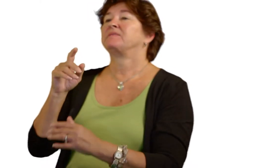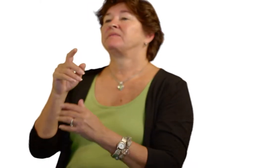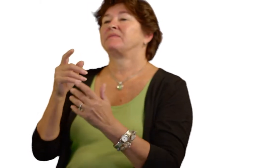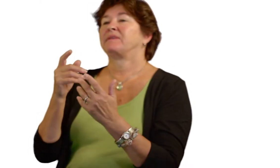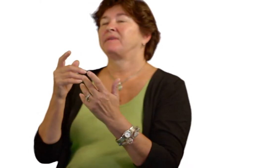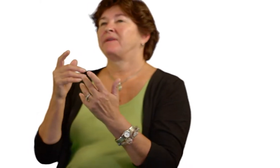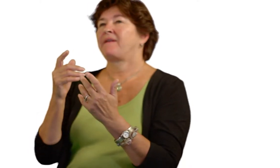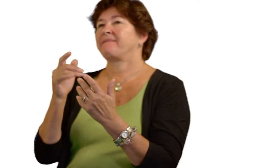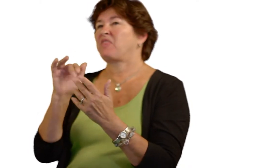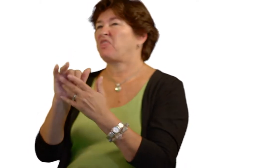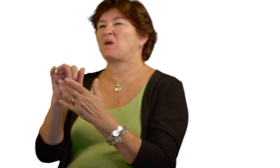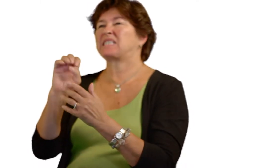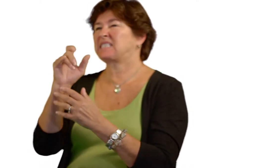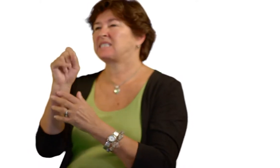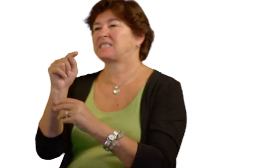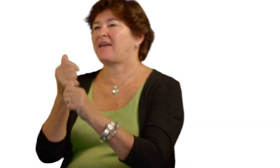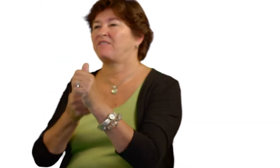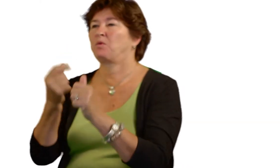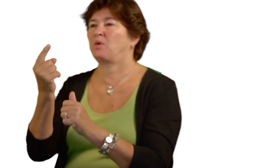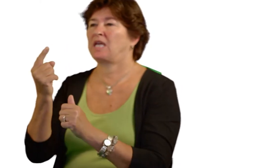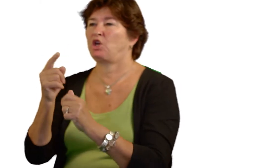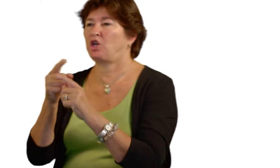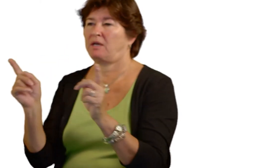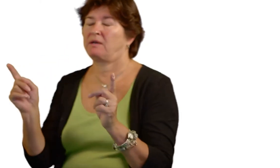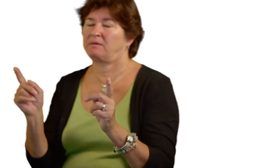That's everywhere.